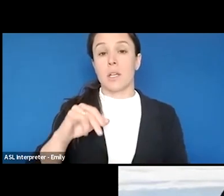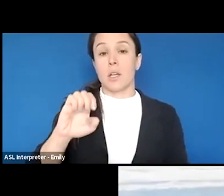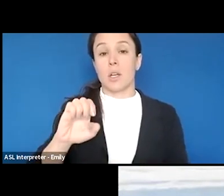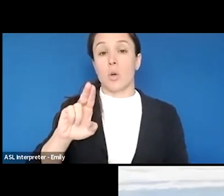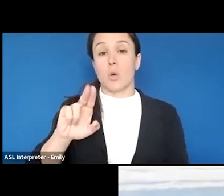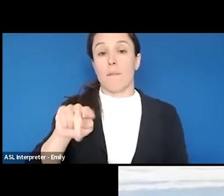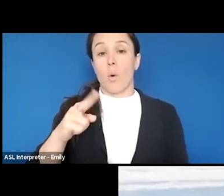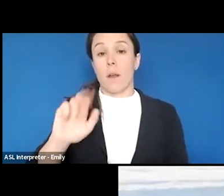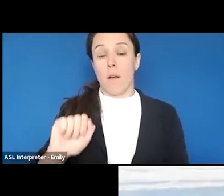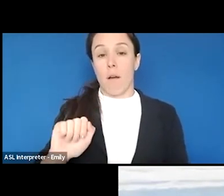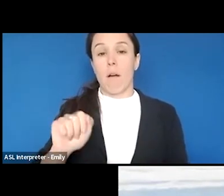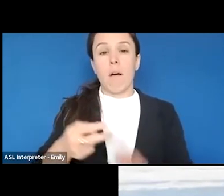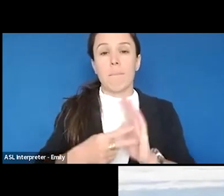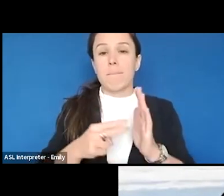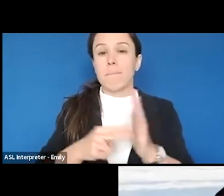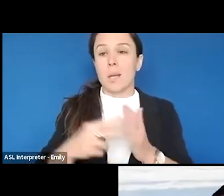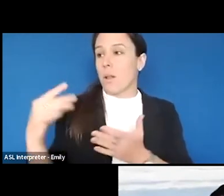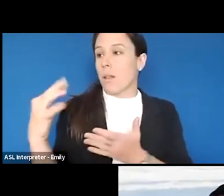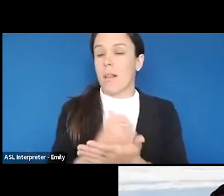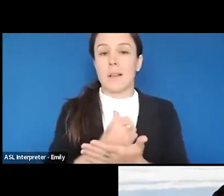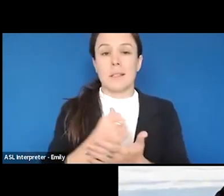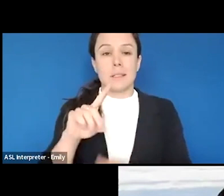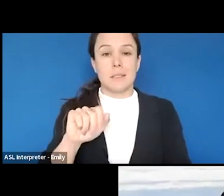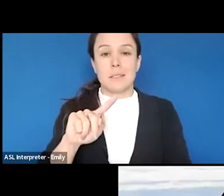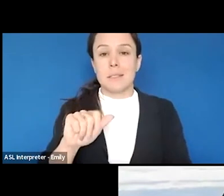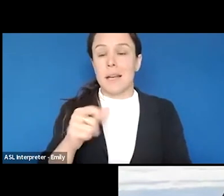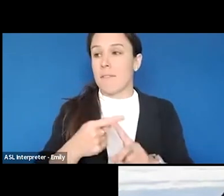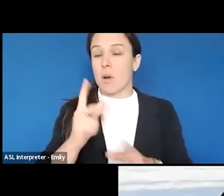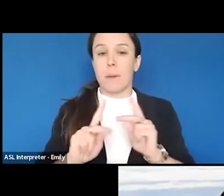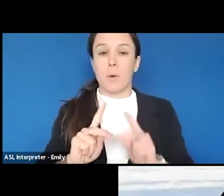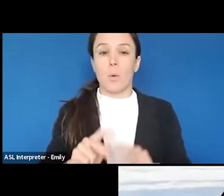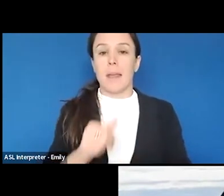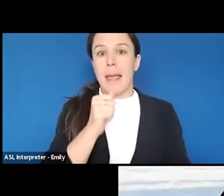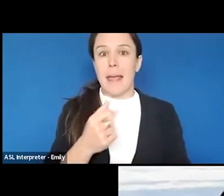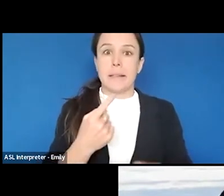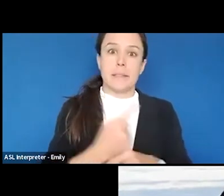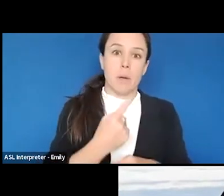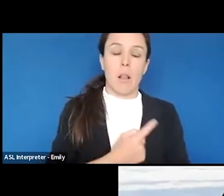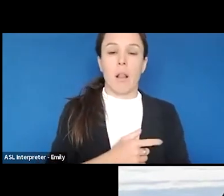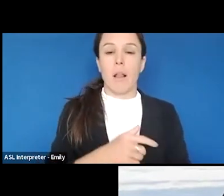of collecting data samples from people with atypical speech, often people with disabilities